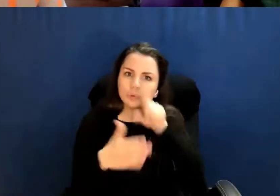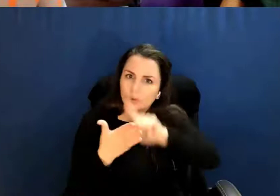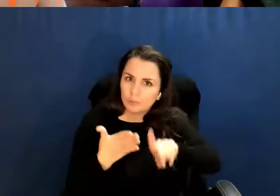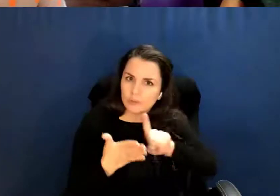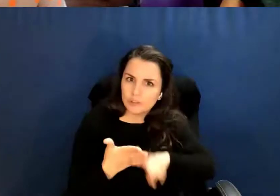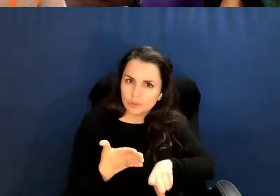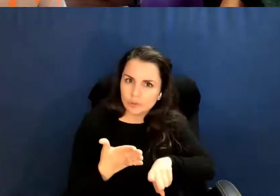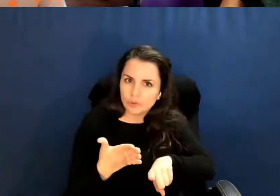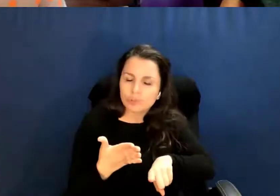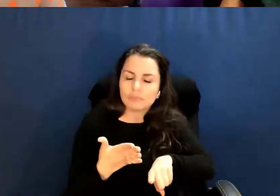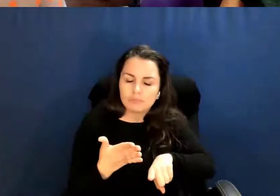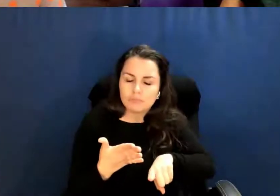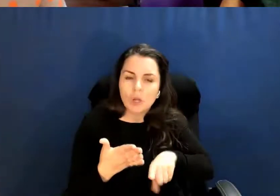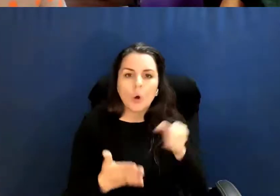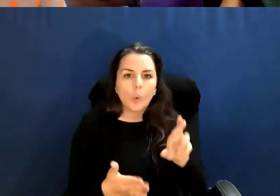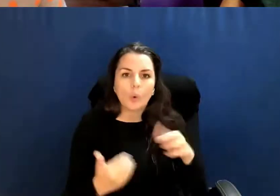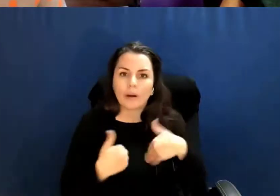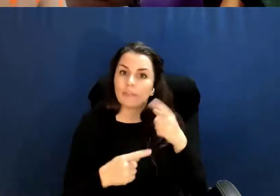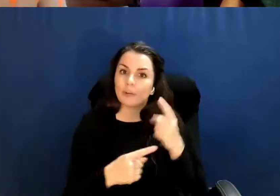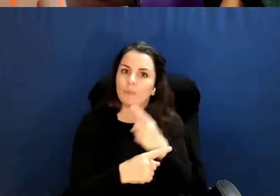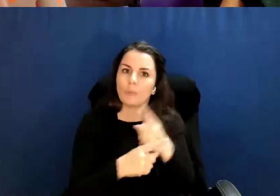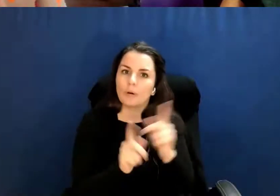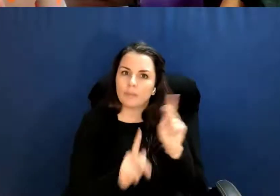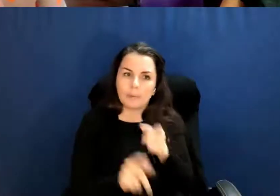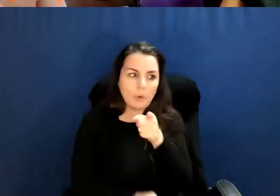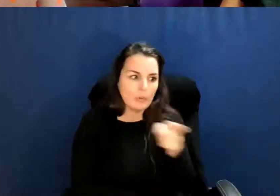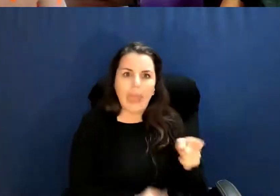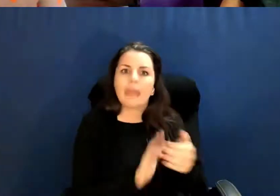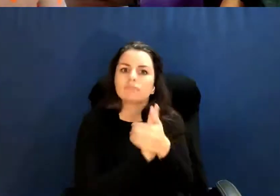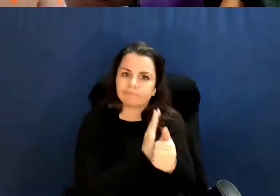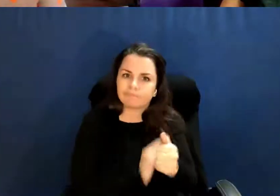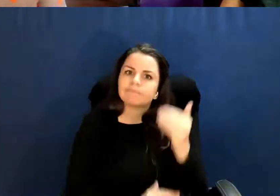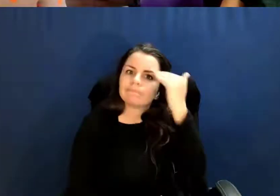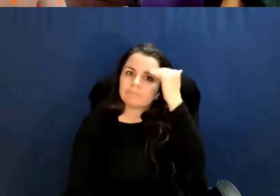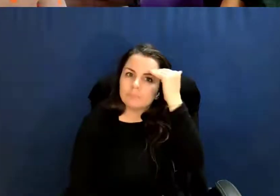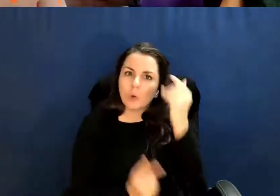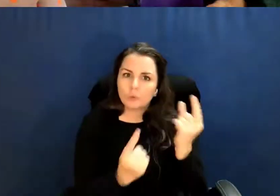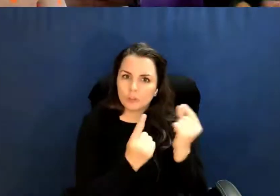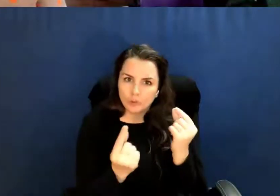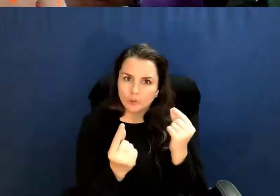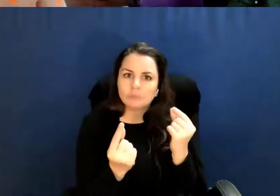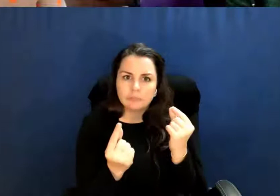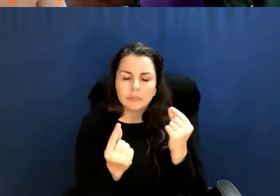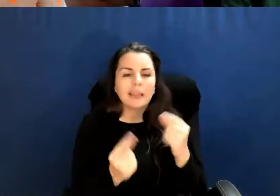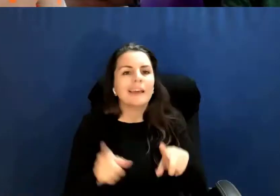or that you have the right people on your team. But you also want to have that balance